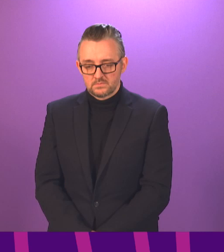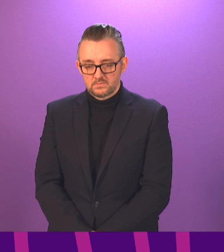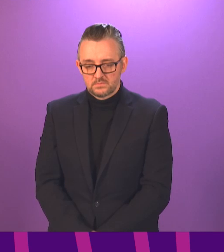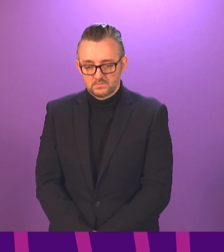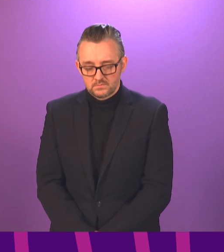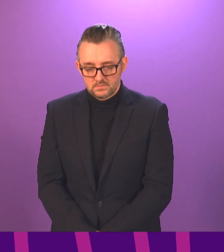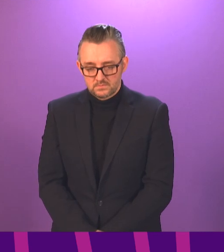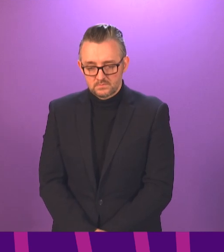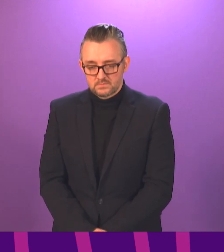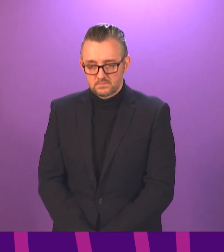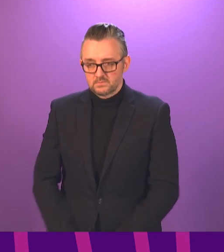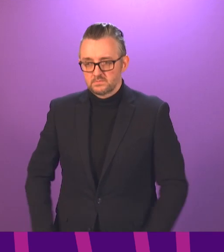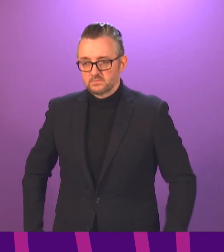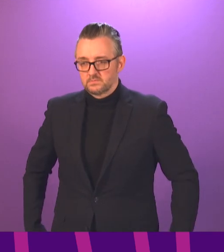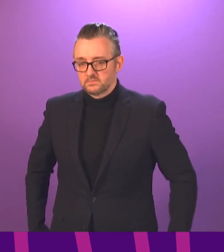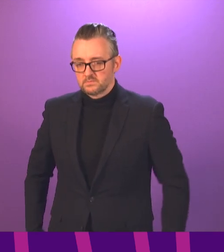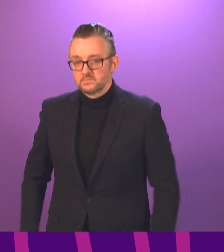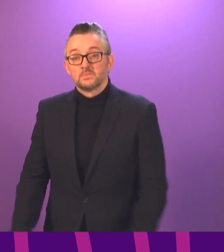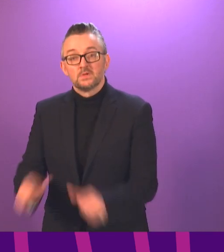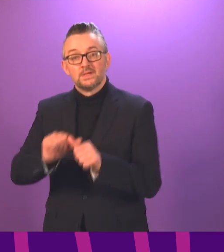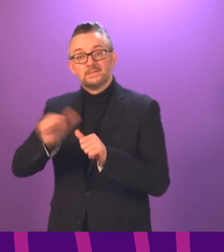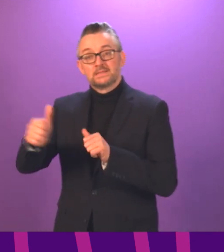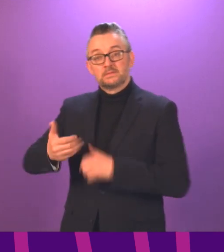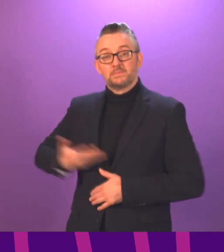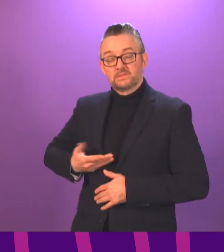The Deputy Presiding Officer (Christine Grahame): The next item of business is a statement by Graeme